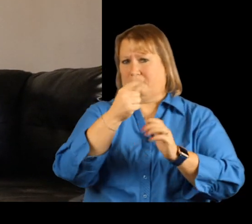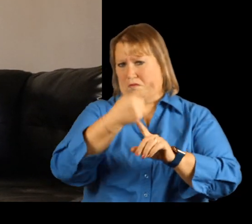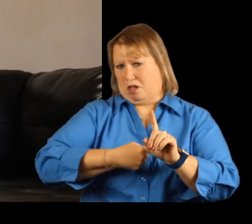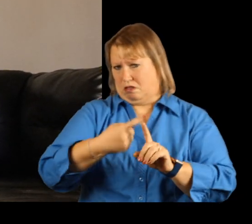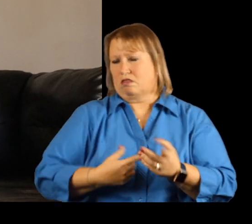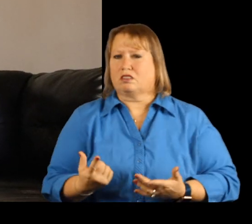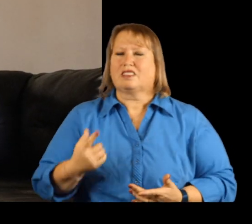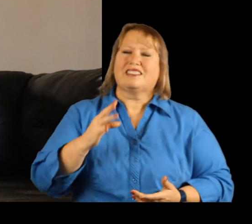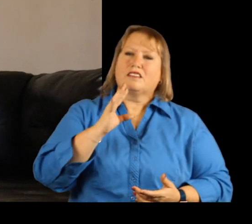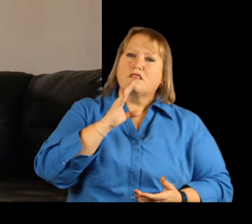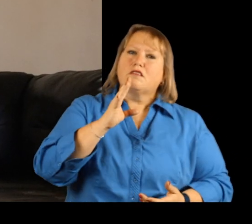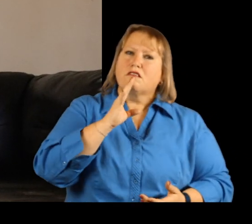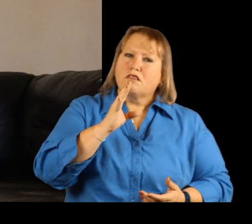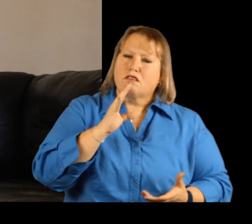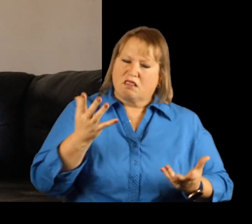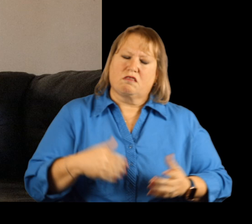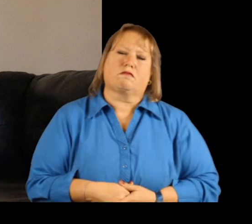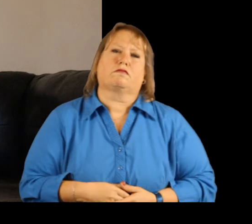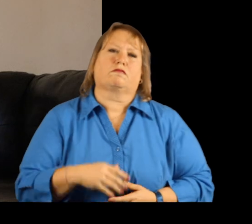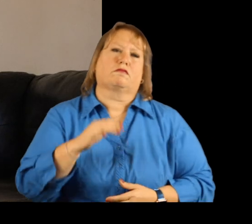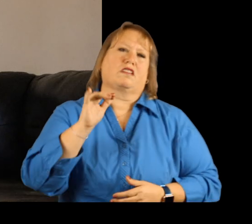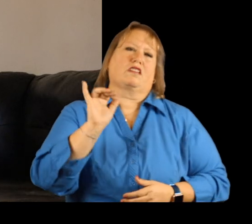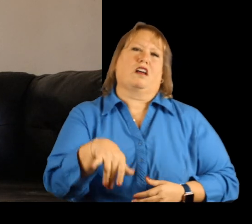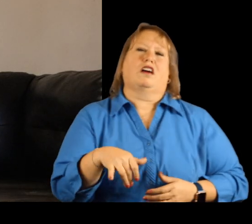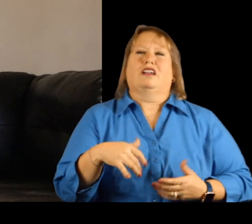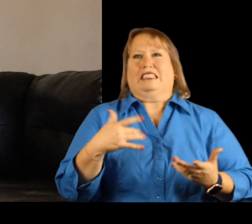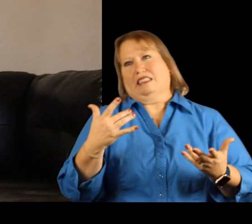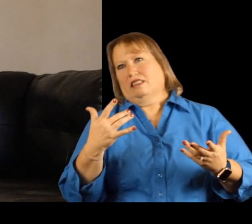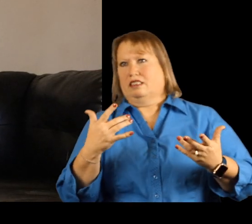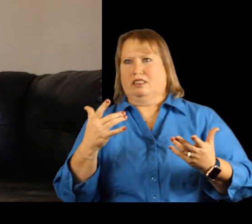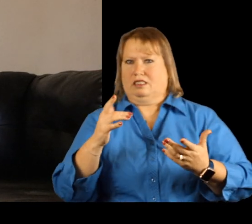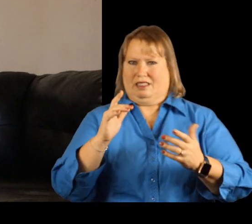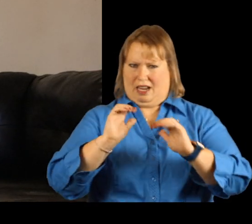He's doing a lot of babble and things things like that, so I think that's kinda what got him there.